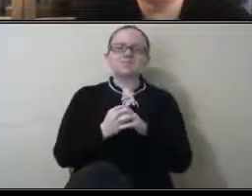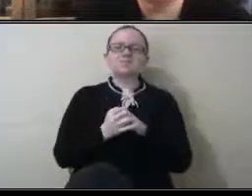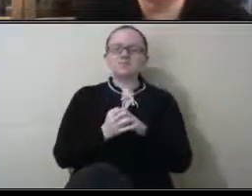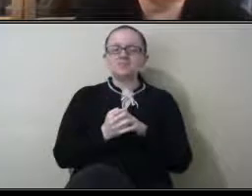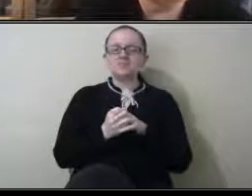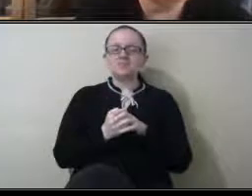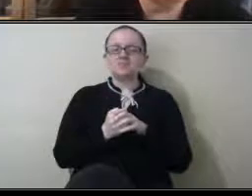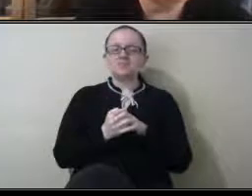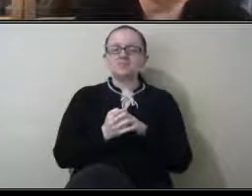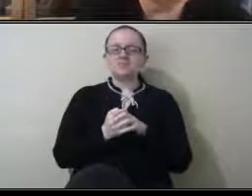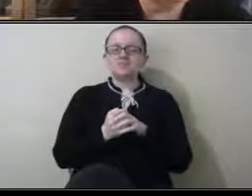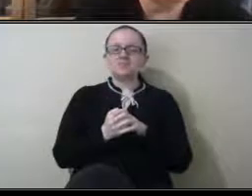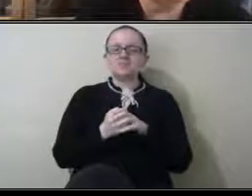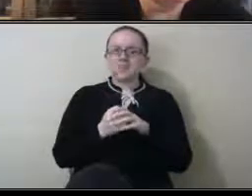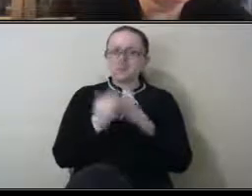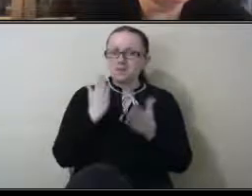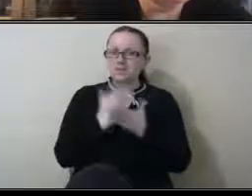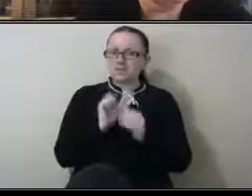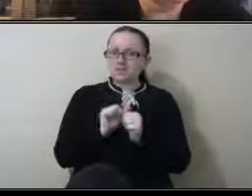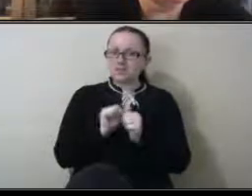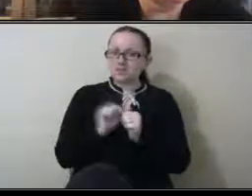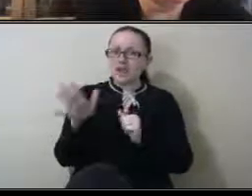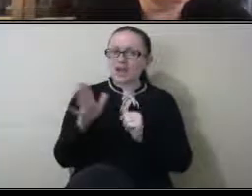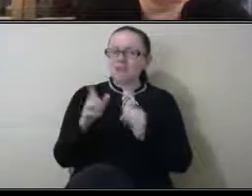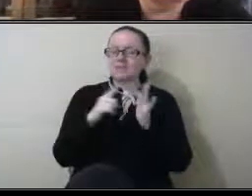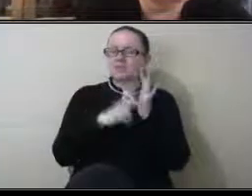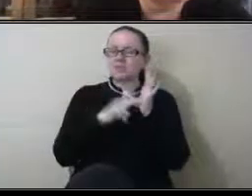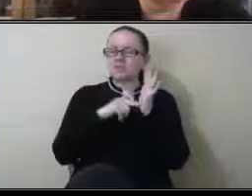was great that the internship that we immediately thought you know what what are the ongoing